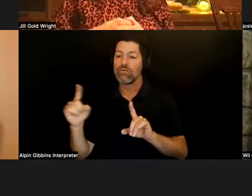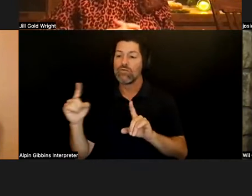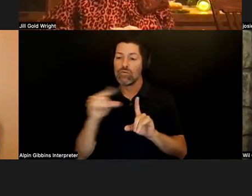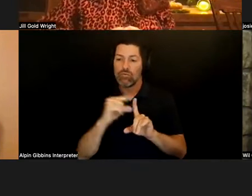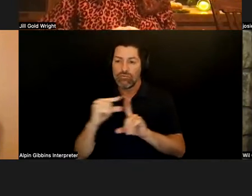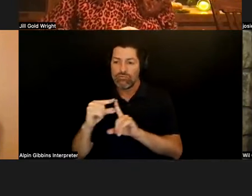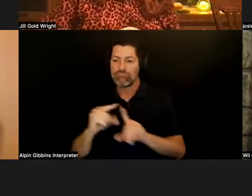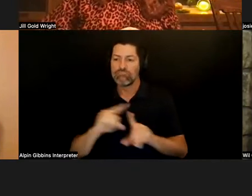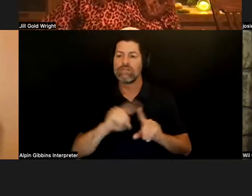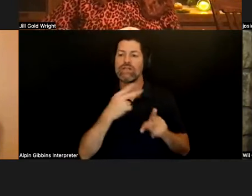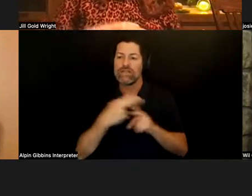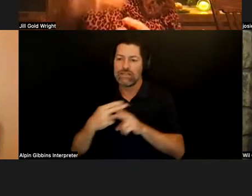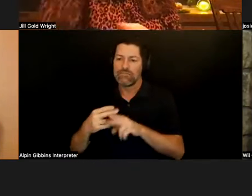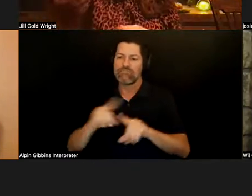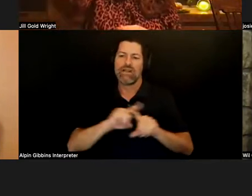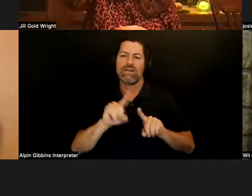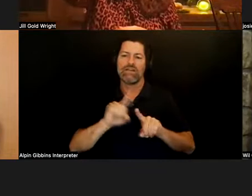and different interpretations. 20:28:13 So one of the best things in the